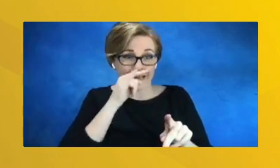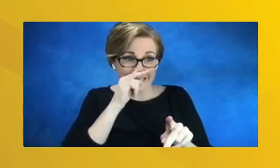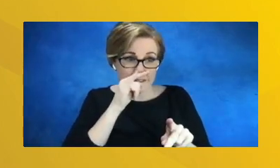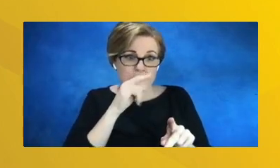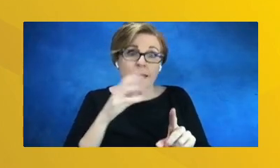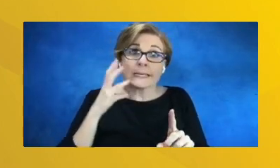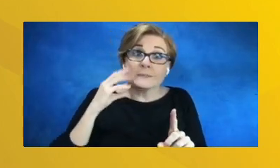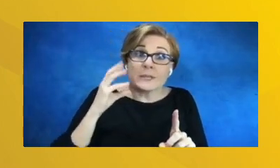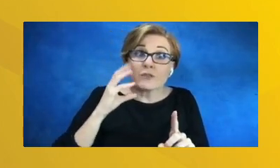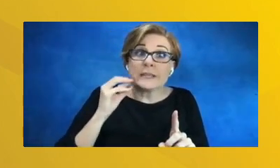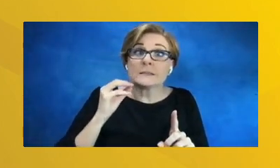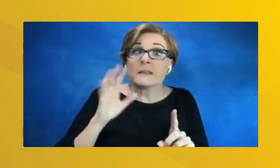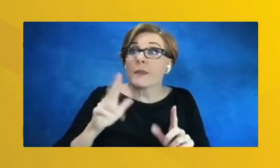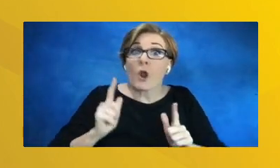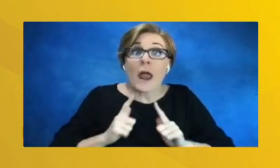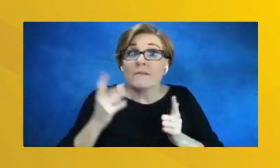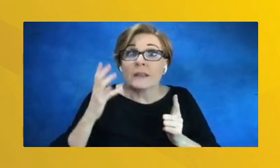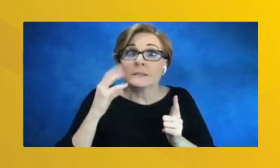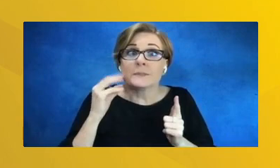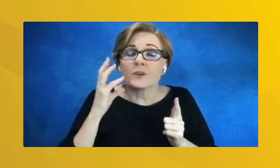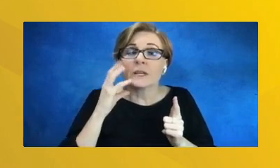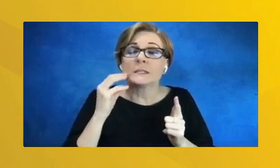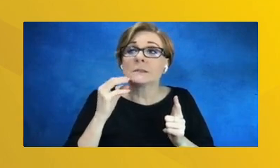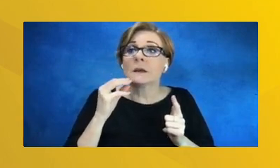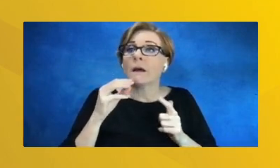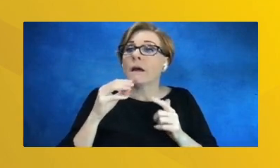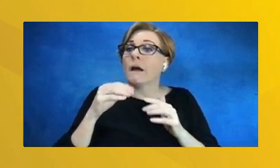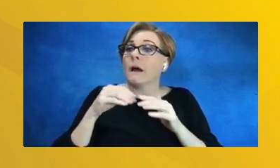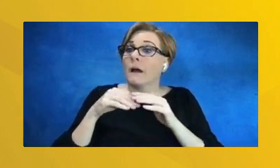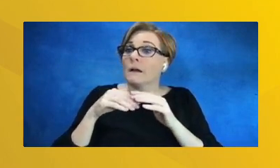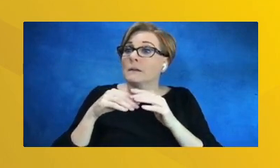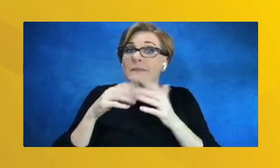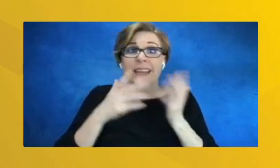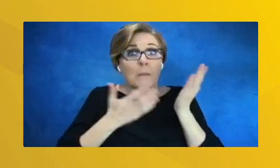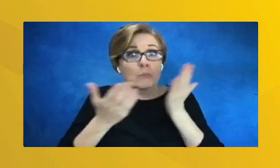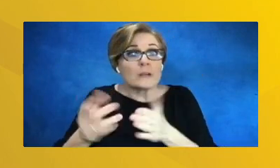The things that they're noticing about objects and works of art and the knowledge that they